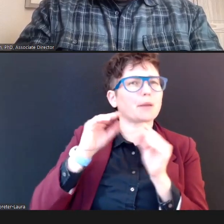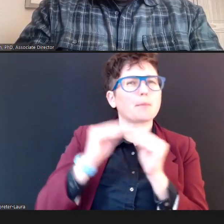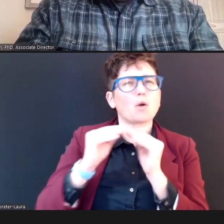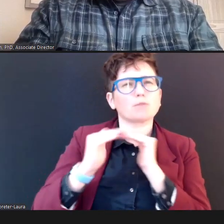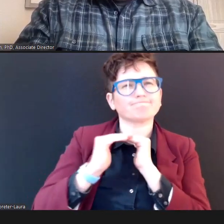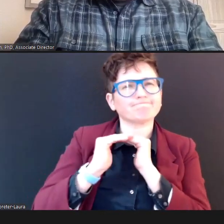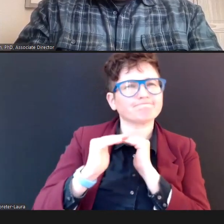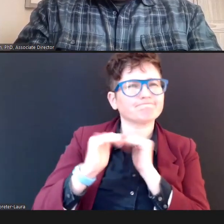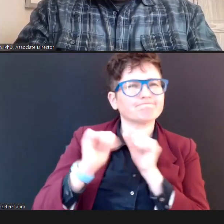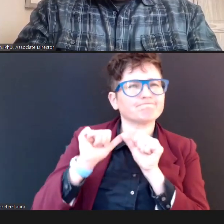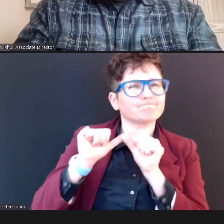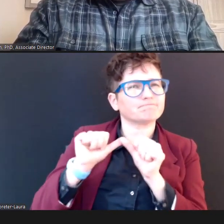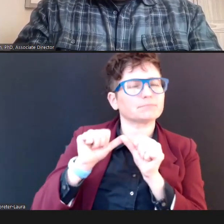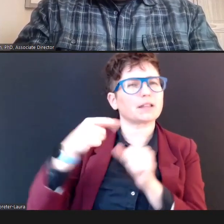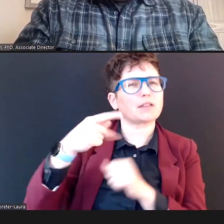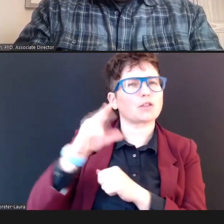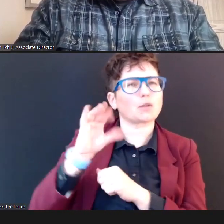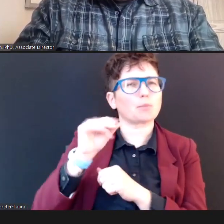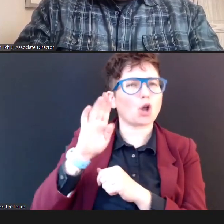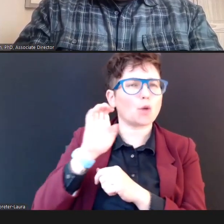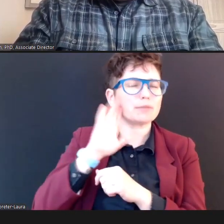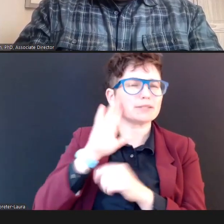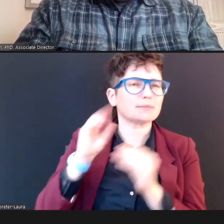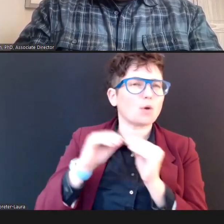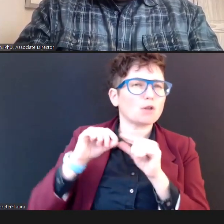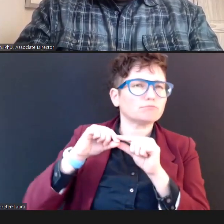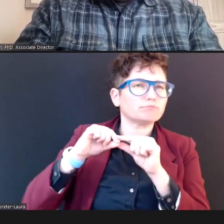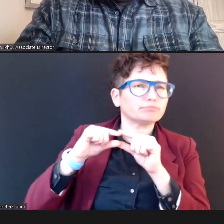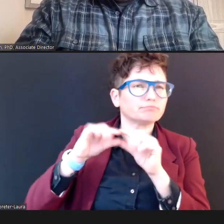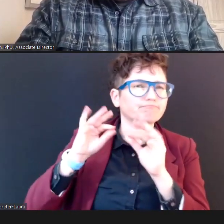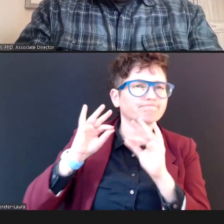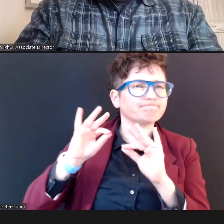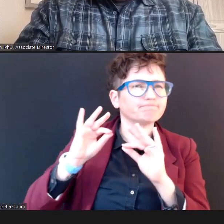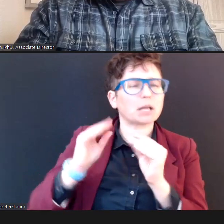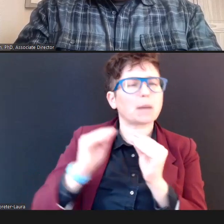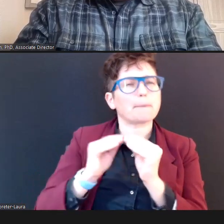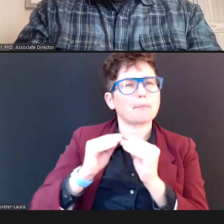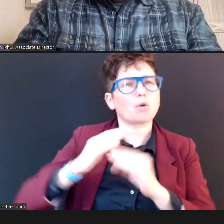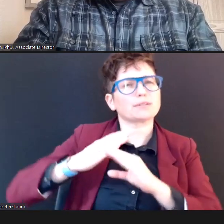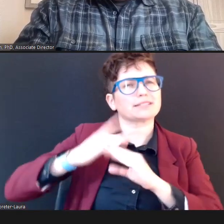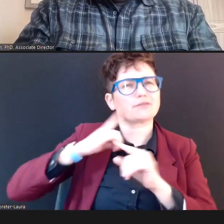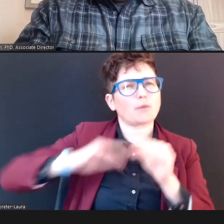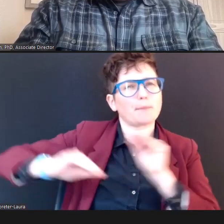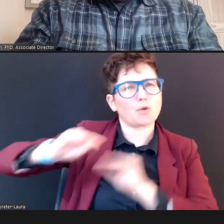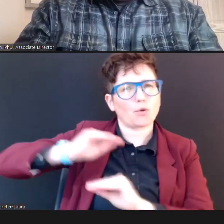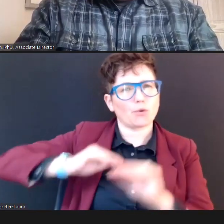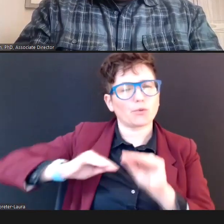probe fits more snugly and tightly it's